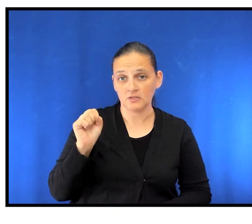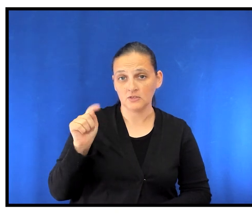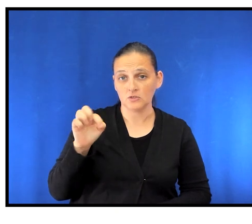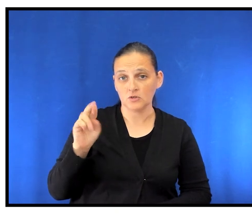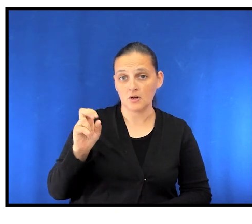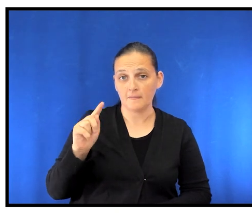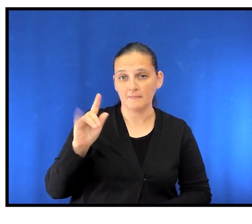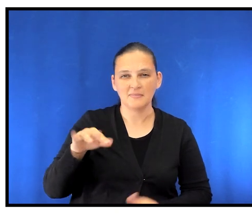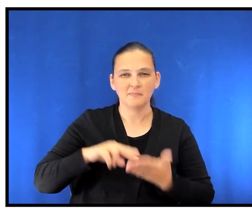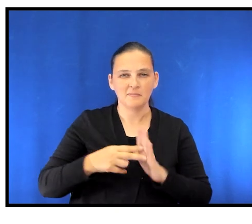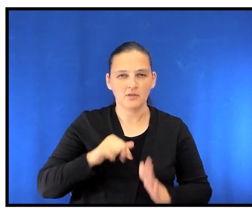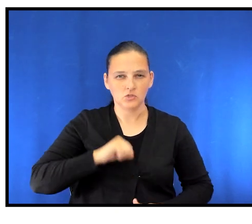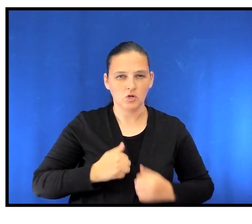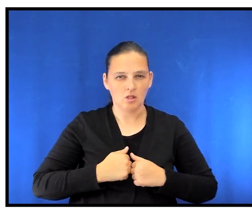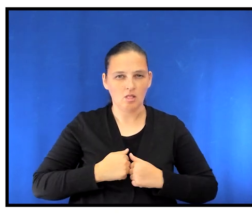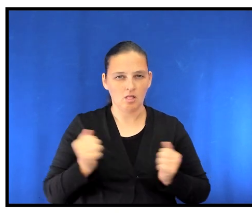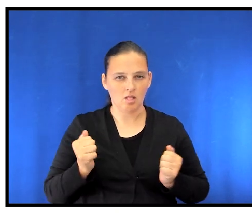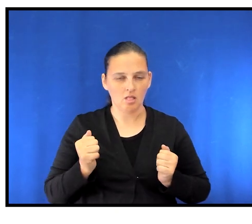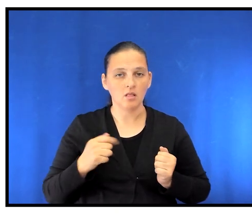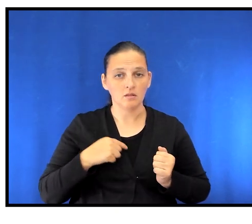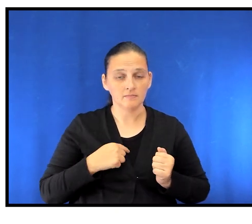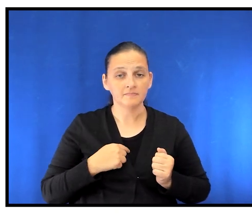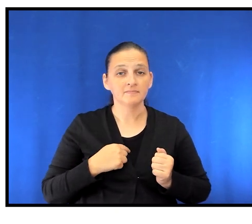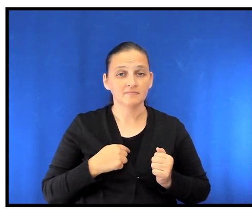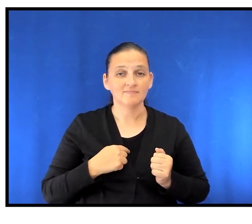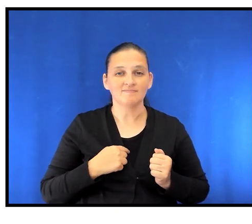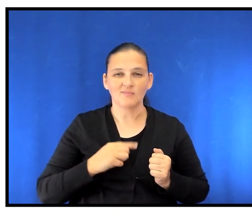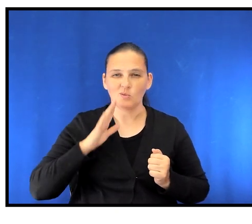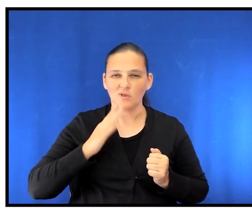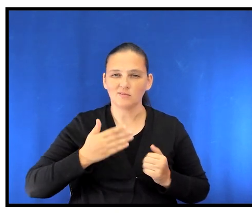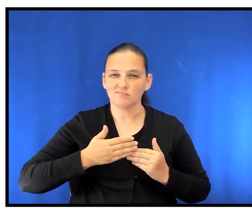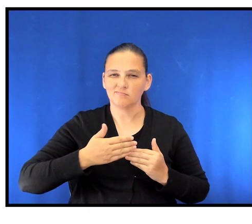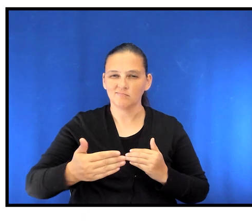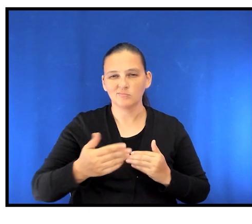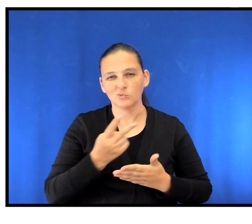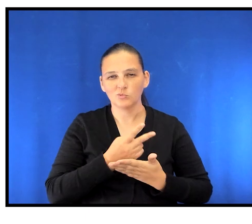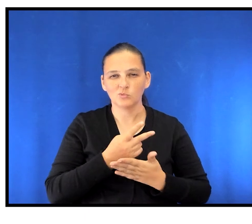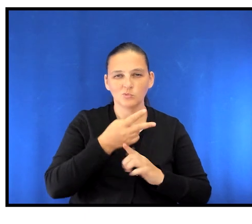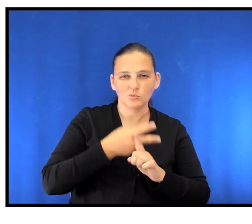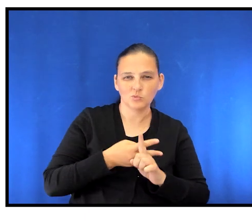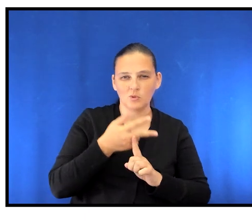the middle of the chest through the breastbone, it will take about two or three months for your breastbone to heal.